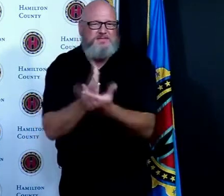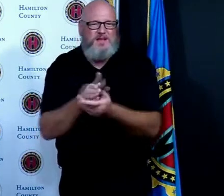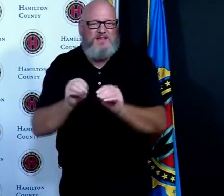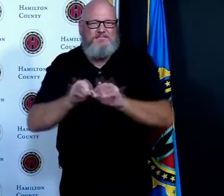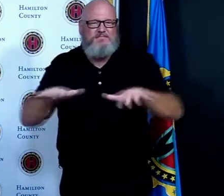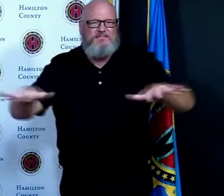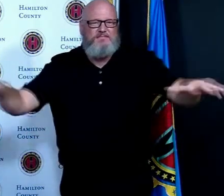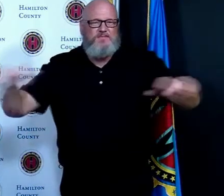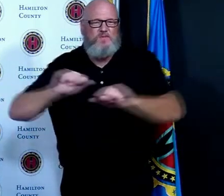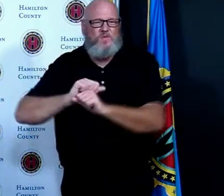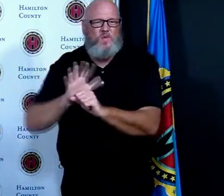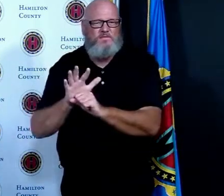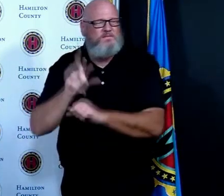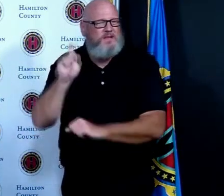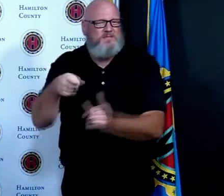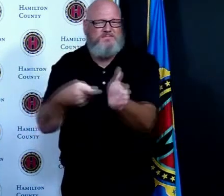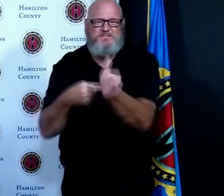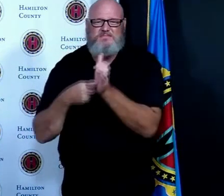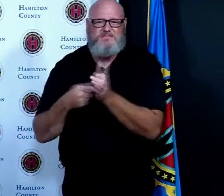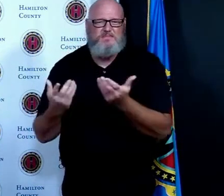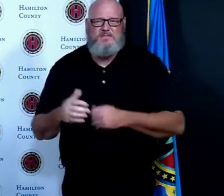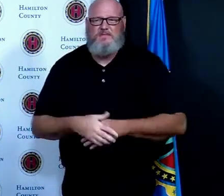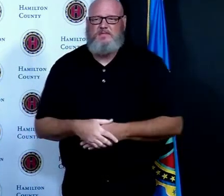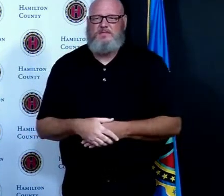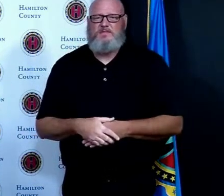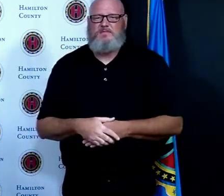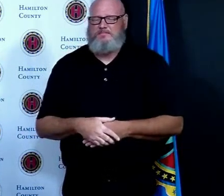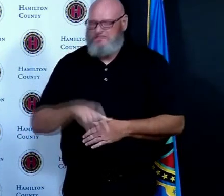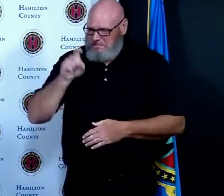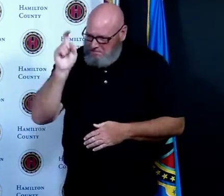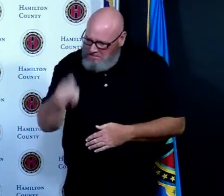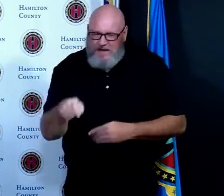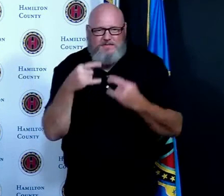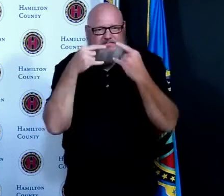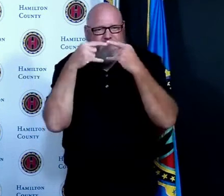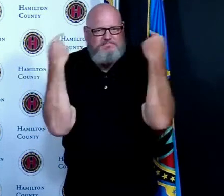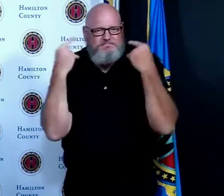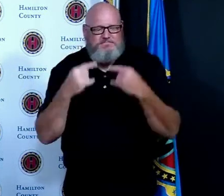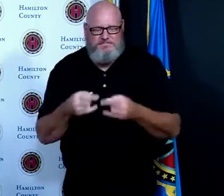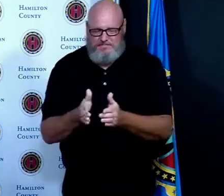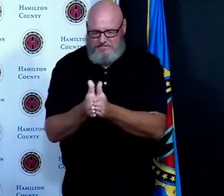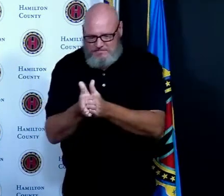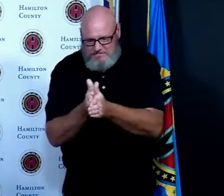social distancing masks and hygiene packed sidelines at sporting events large group